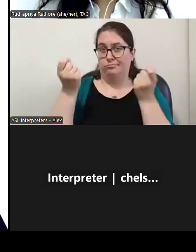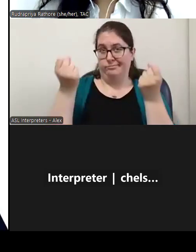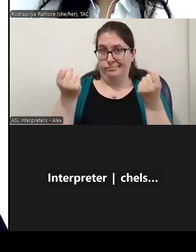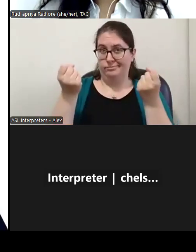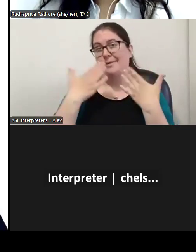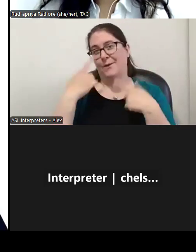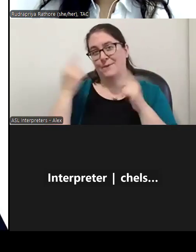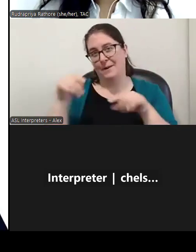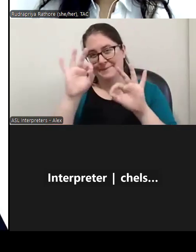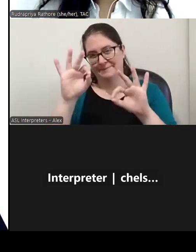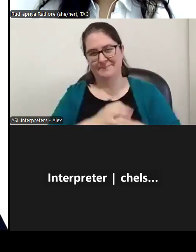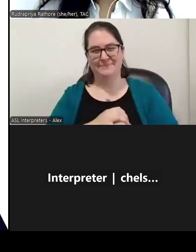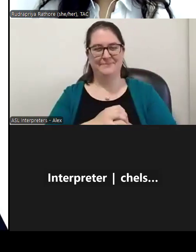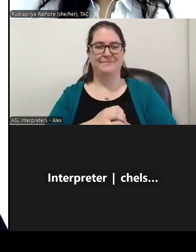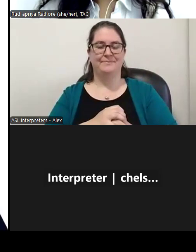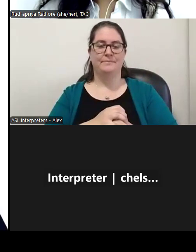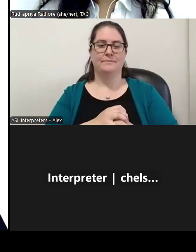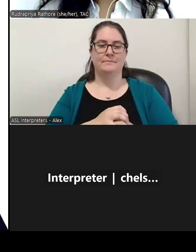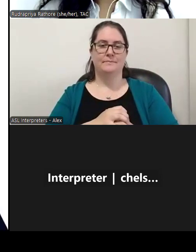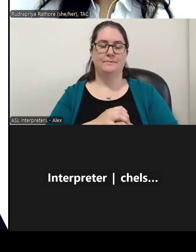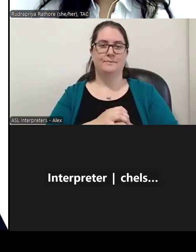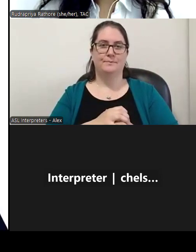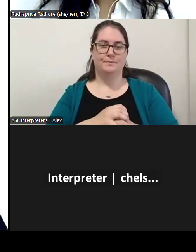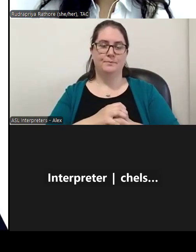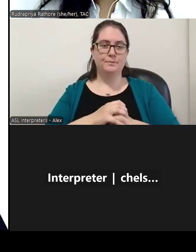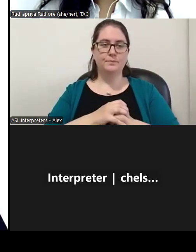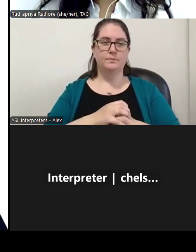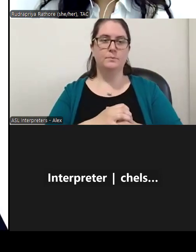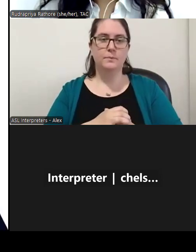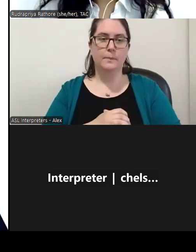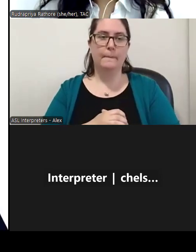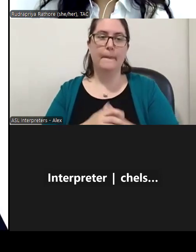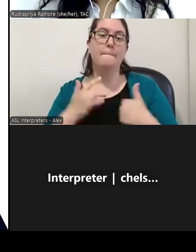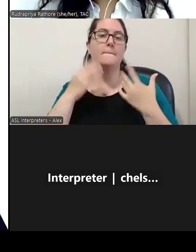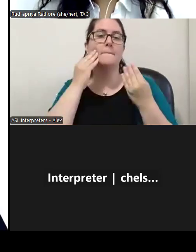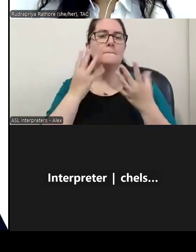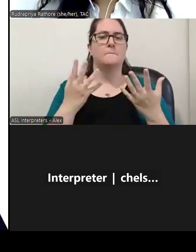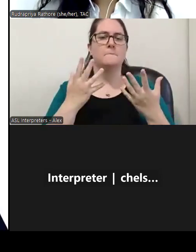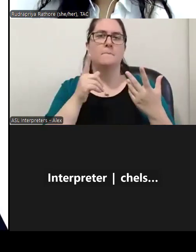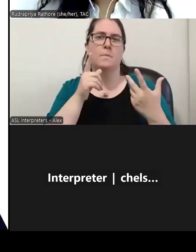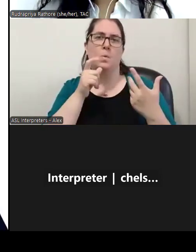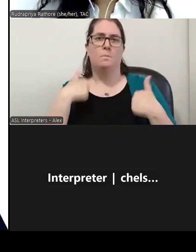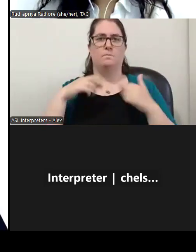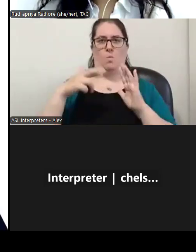being here so I'm going to start by letting you know a little bit about my role and how